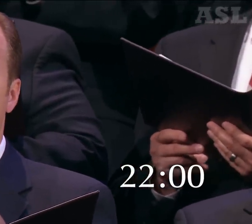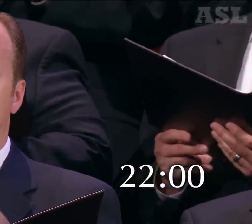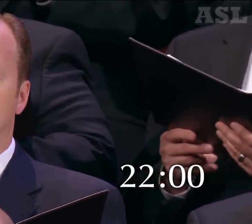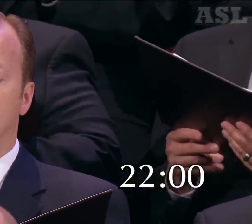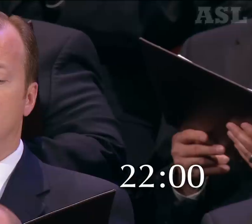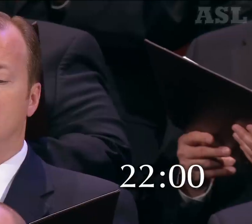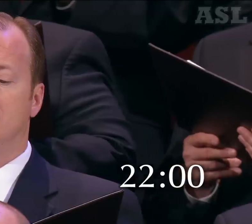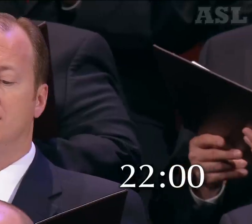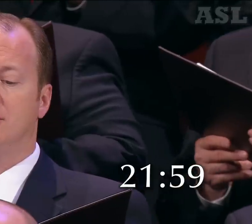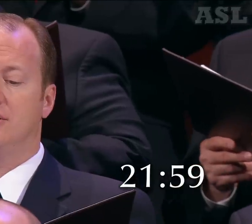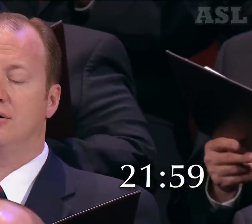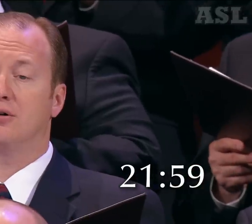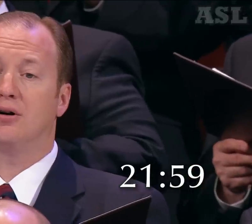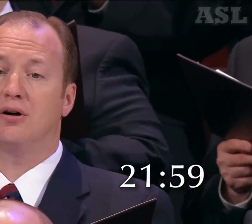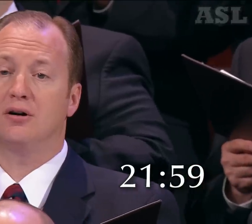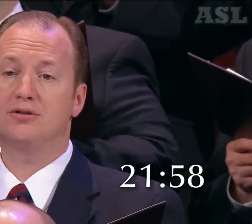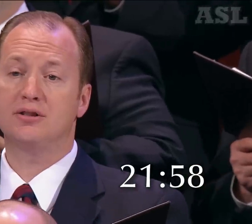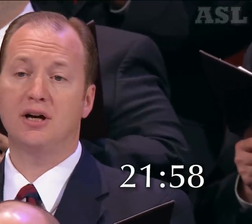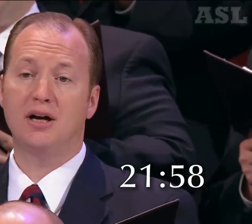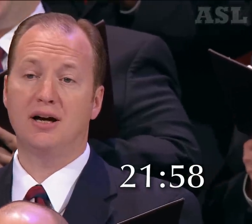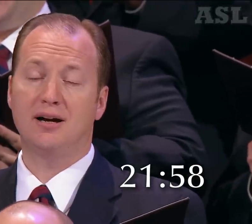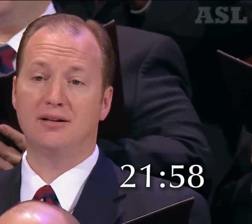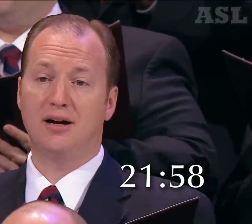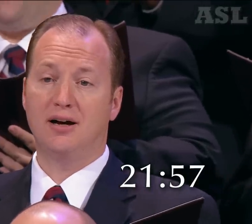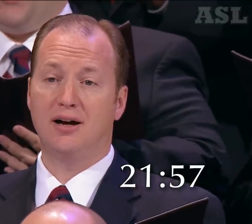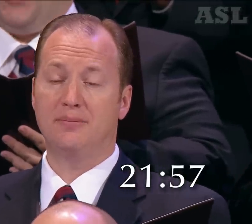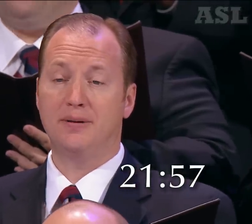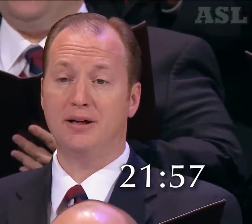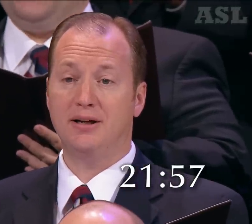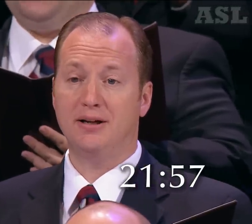OF LATTER-DAY SAINTS.S CHRIST